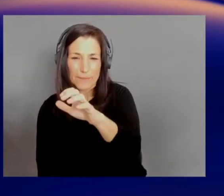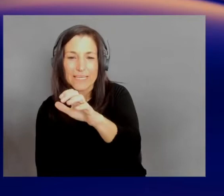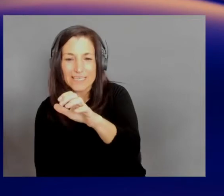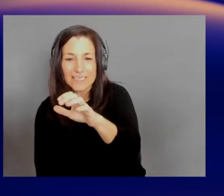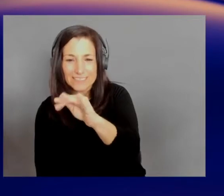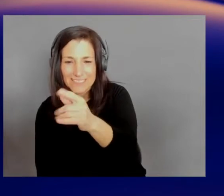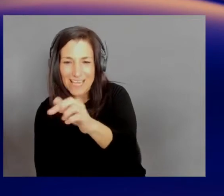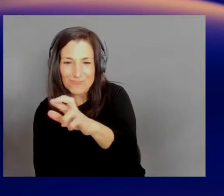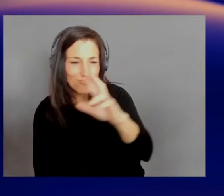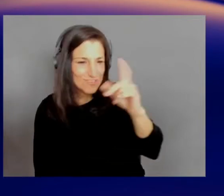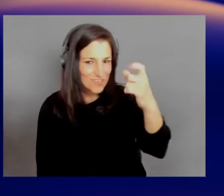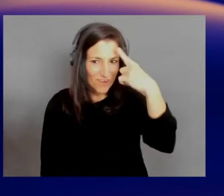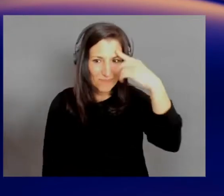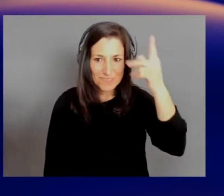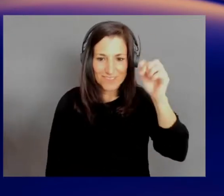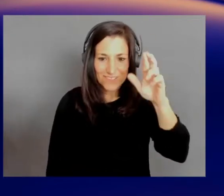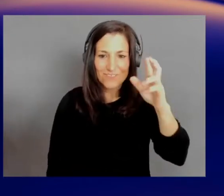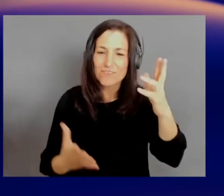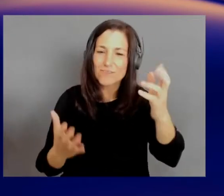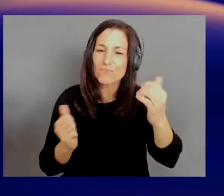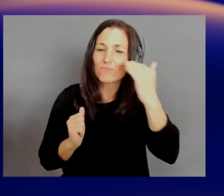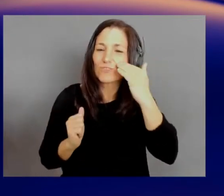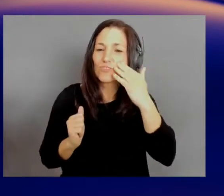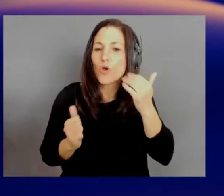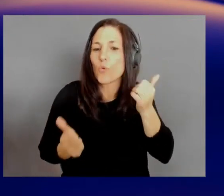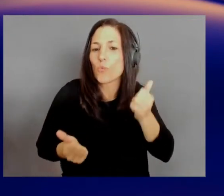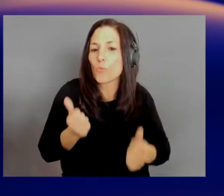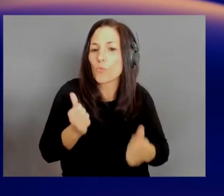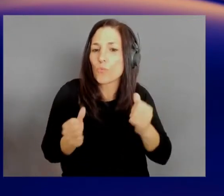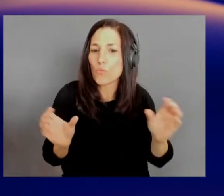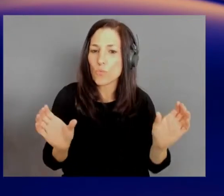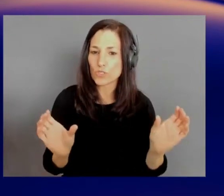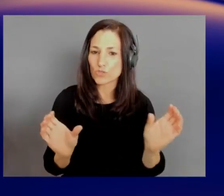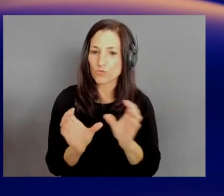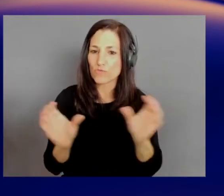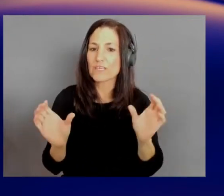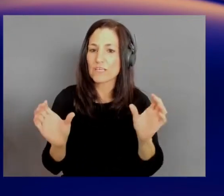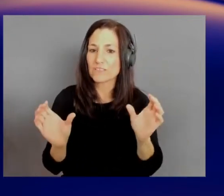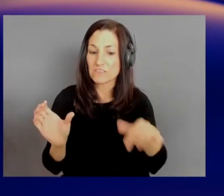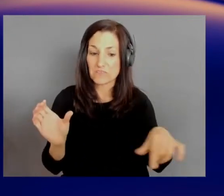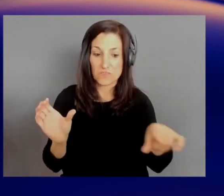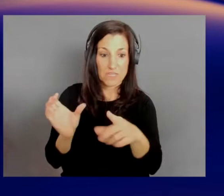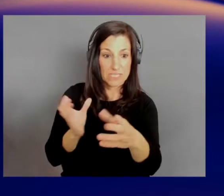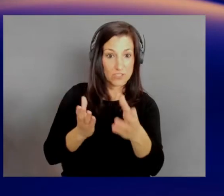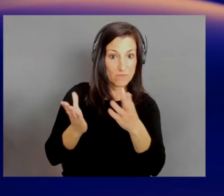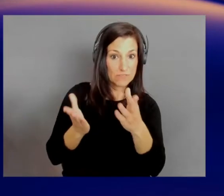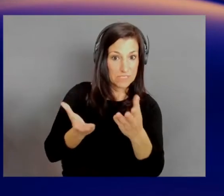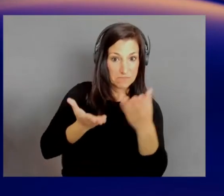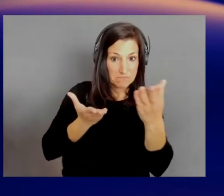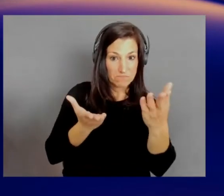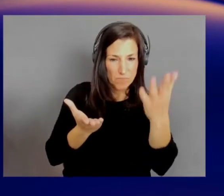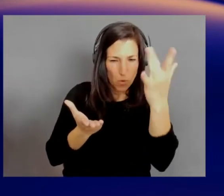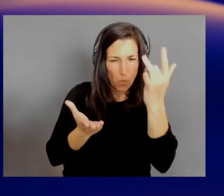What certifications do these services have, and why do they make it such a good fit for governments?